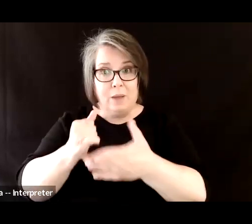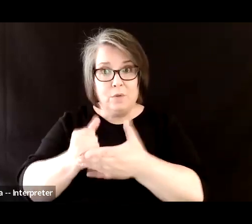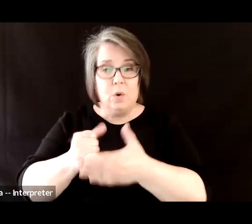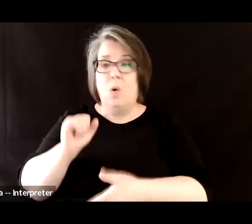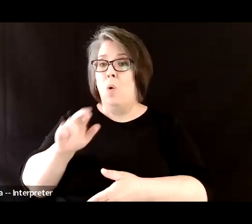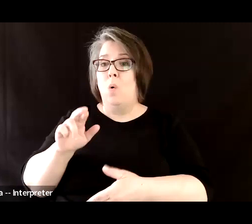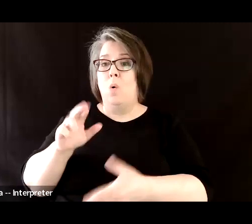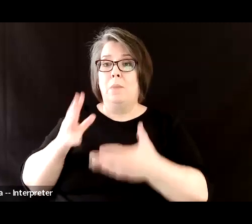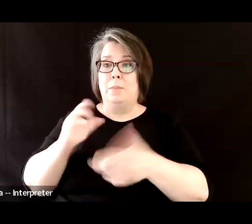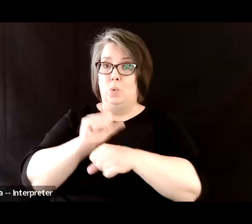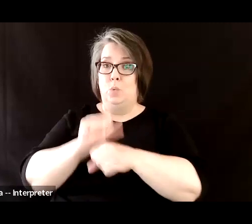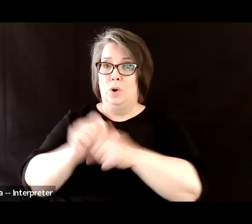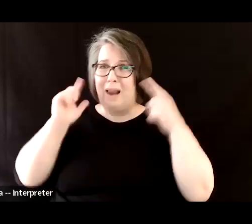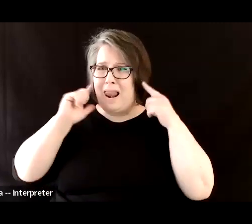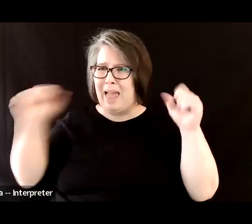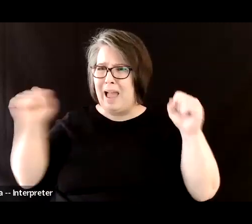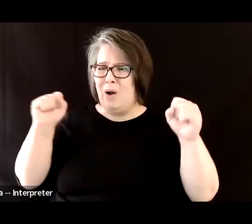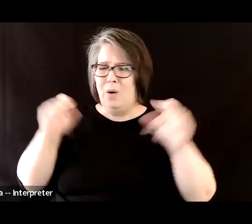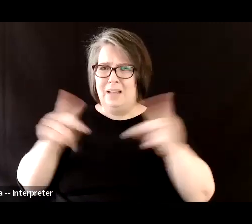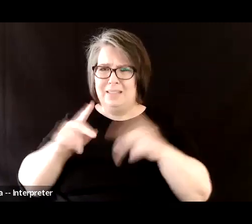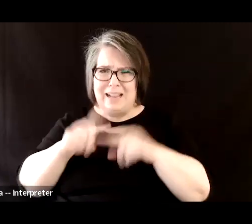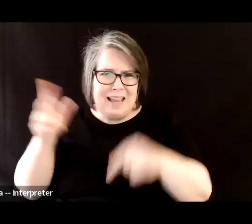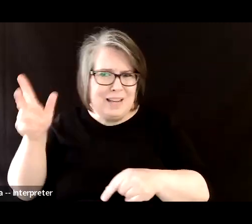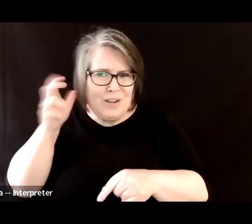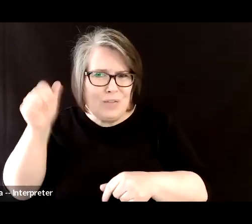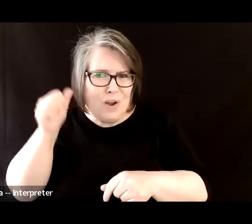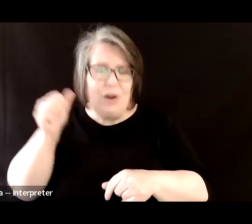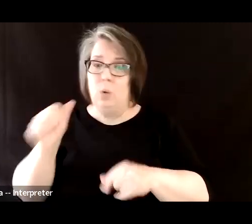place, and you can't hear the audio, subtitles could be helpful.